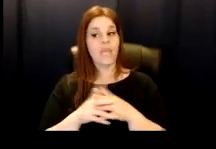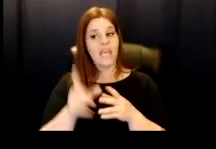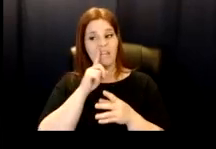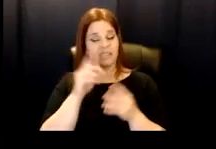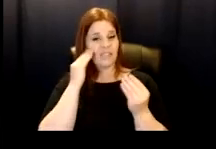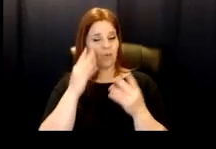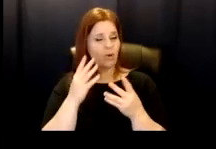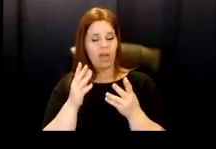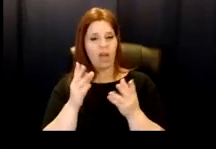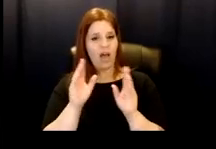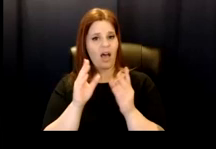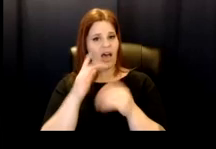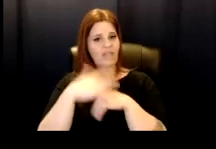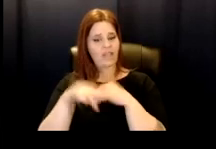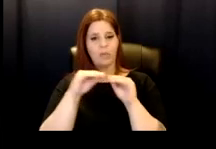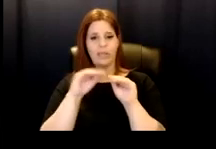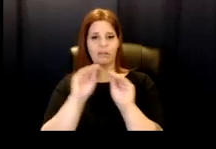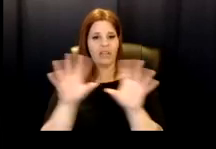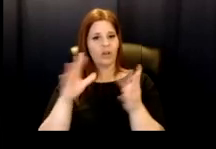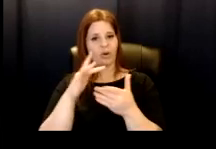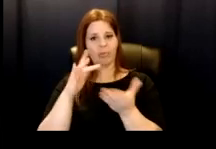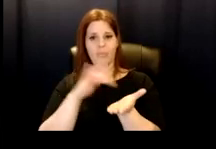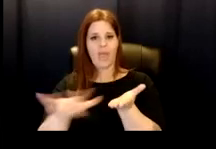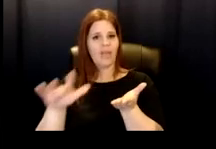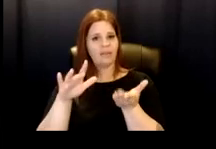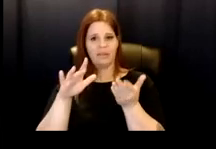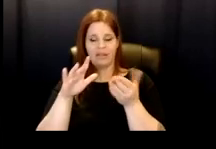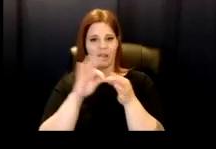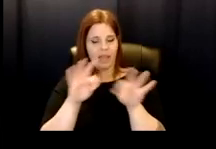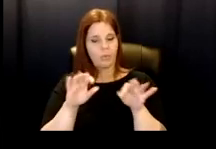or ways that like, for example, young people with disabilities could understand as they